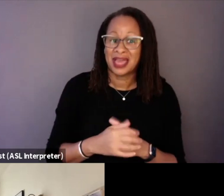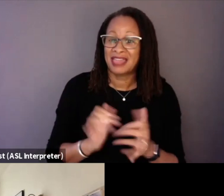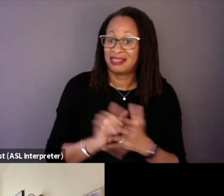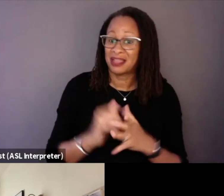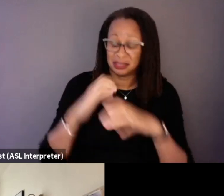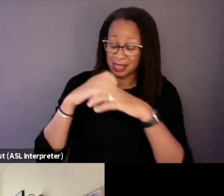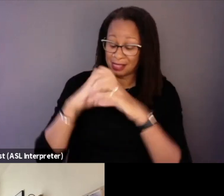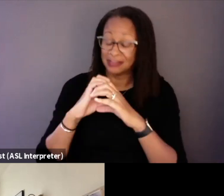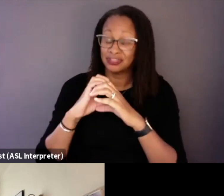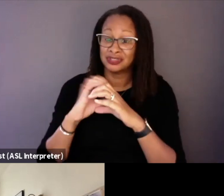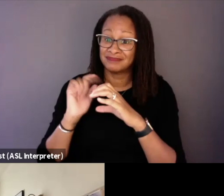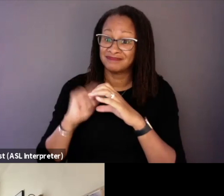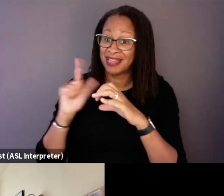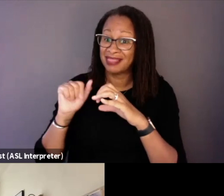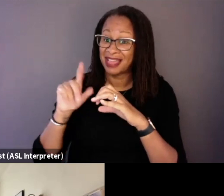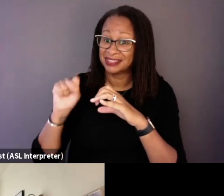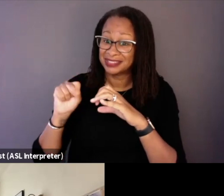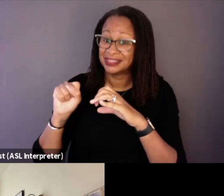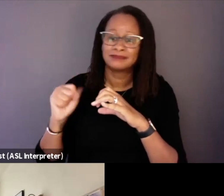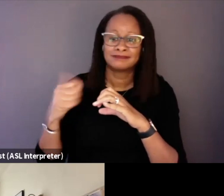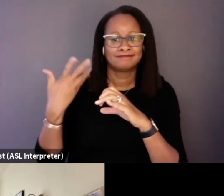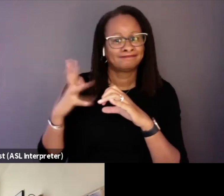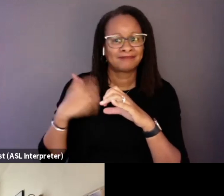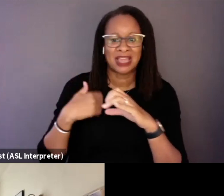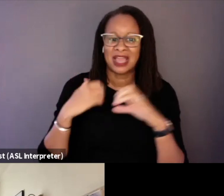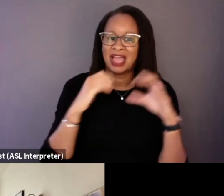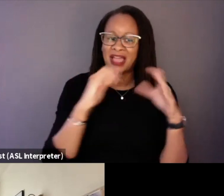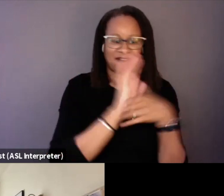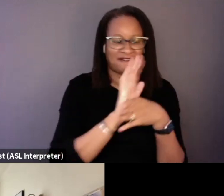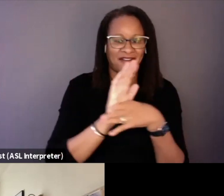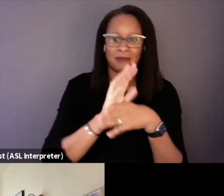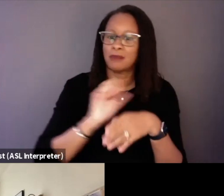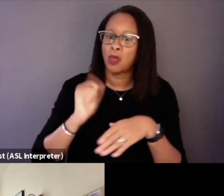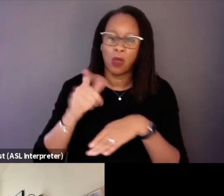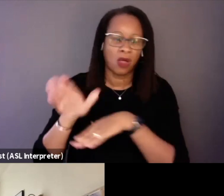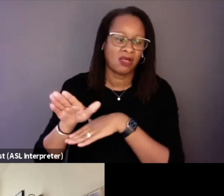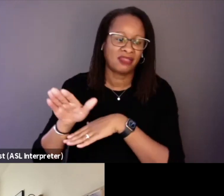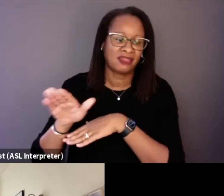That was my lens that I filmed all of the nights that with. Amazing